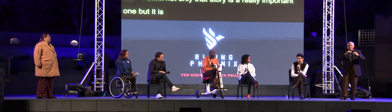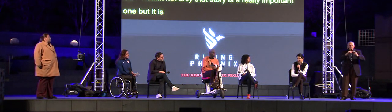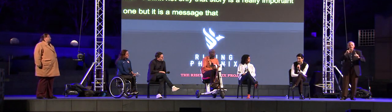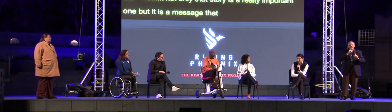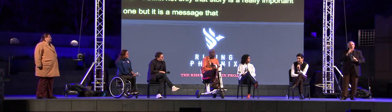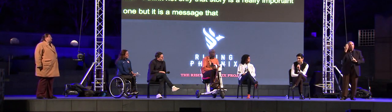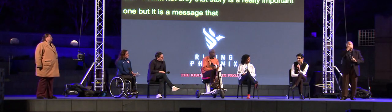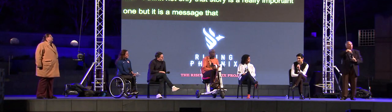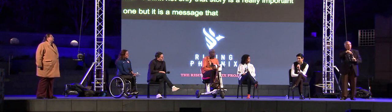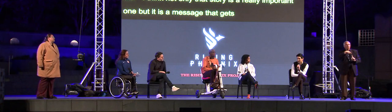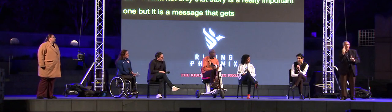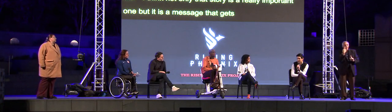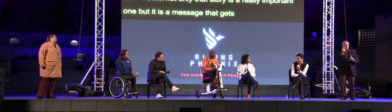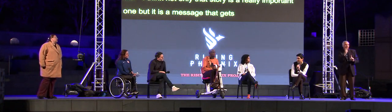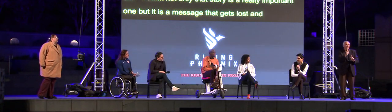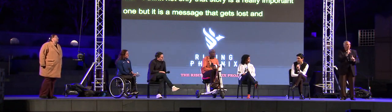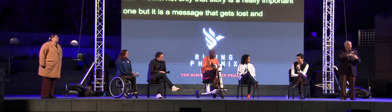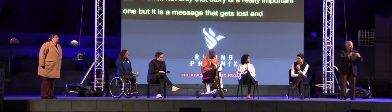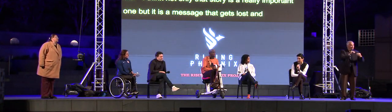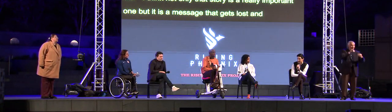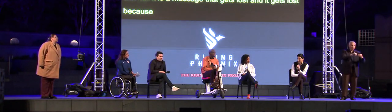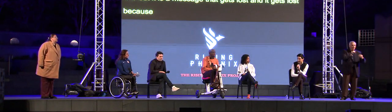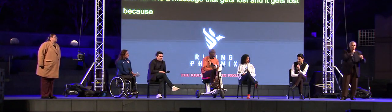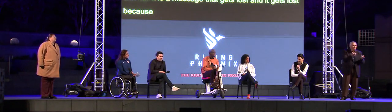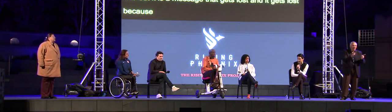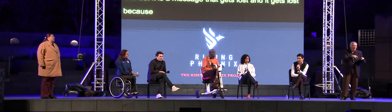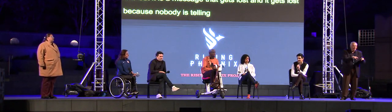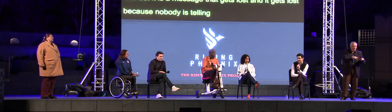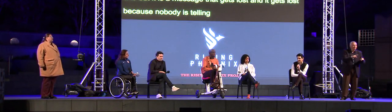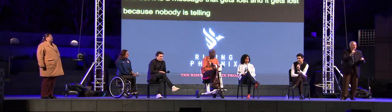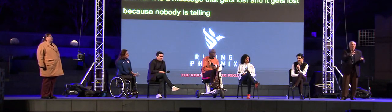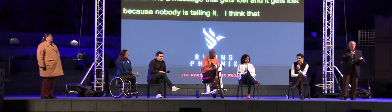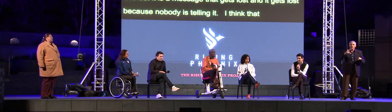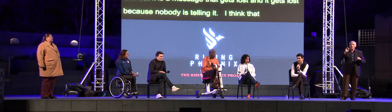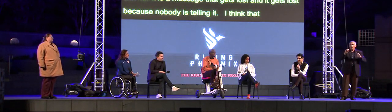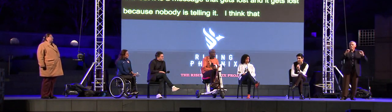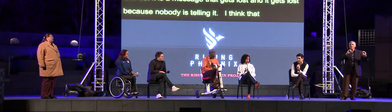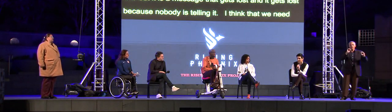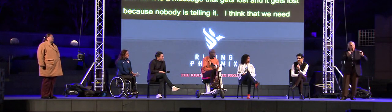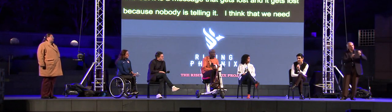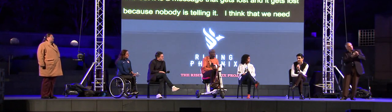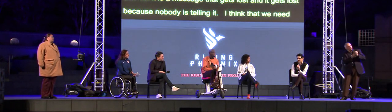and it gets lost because nobody's telling it. And I think we need companies to stand behind this movement